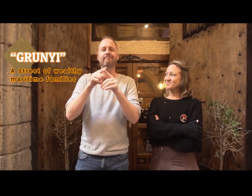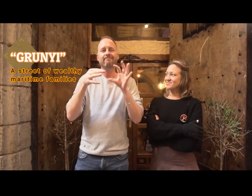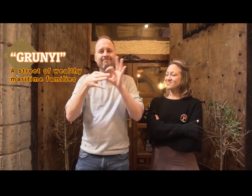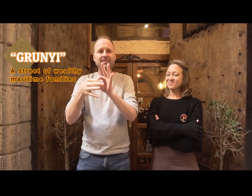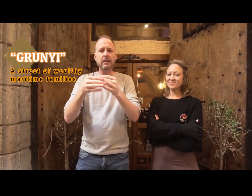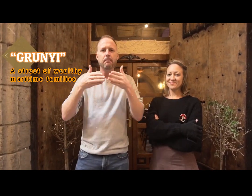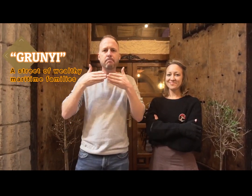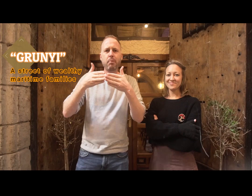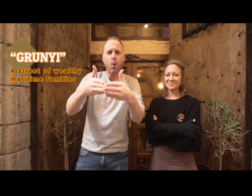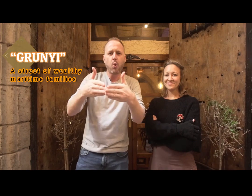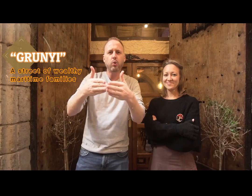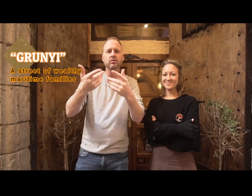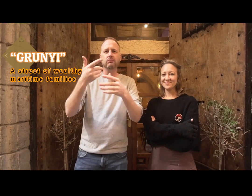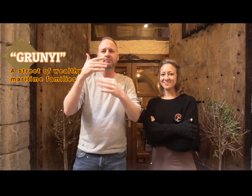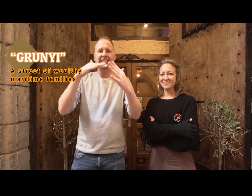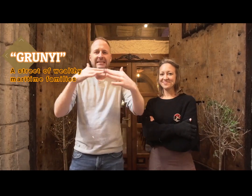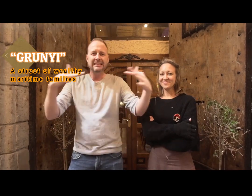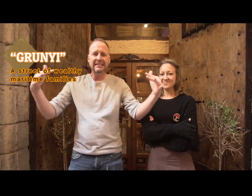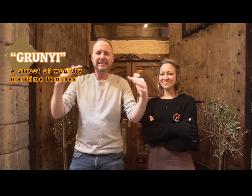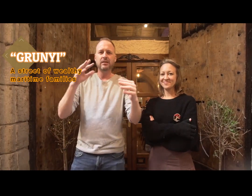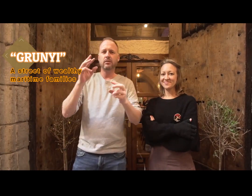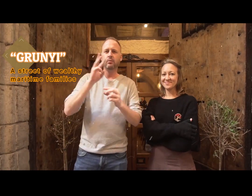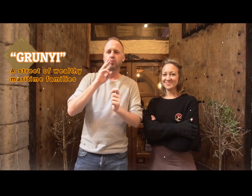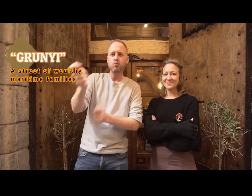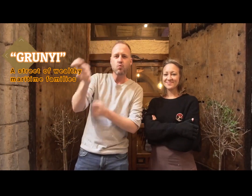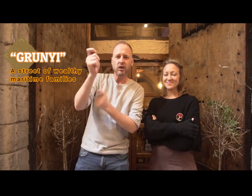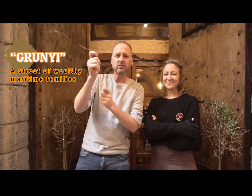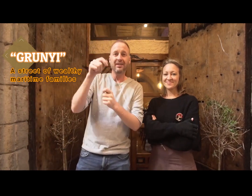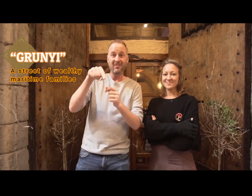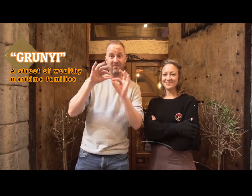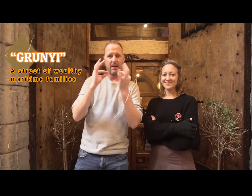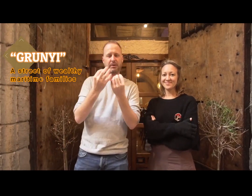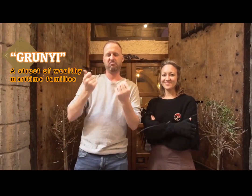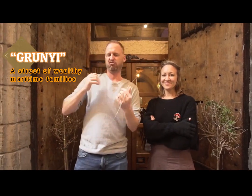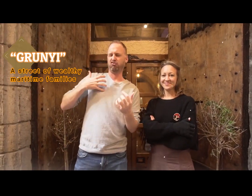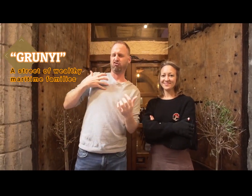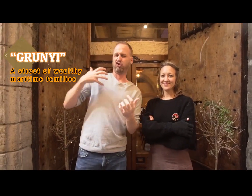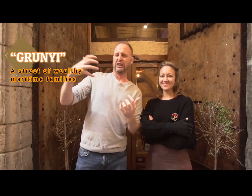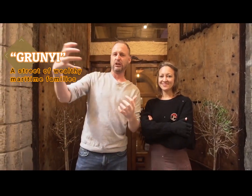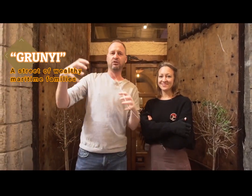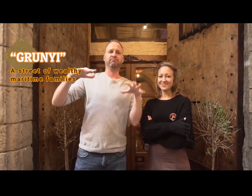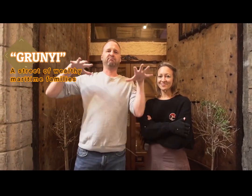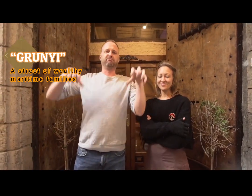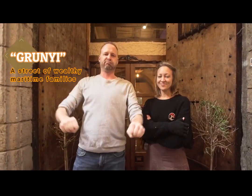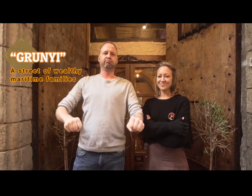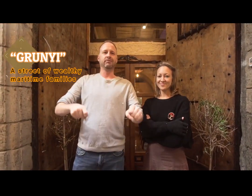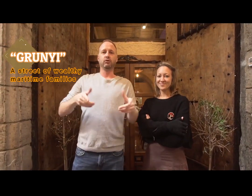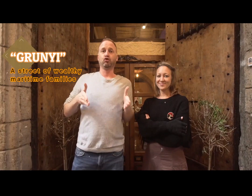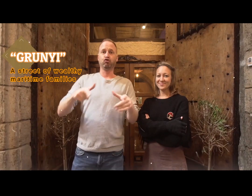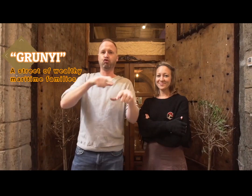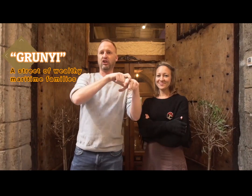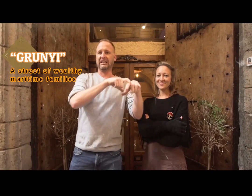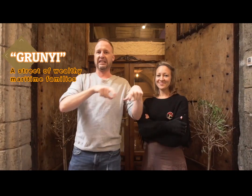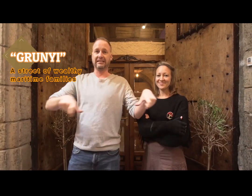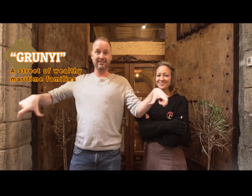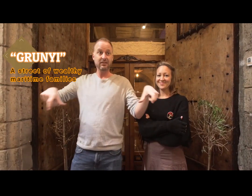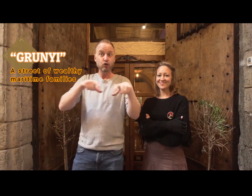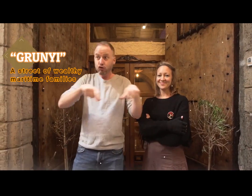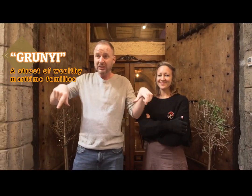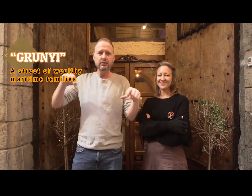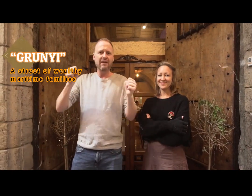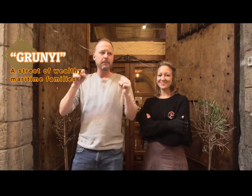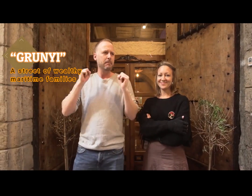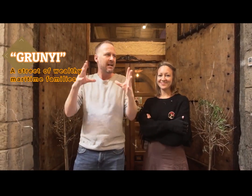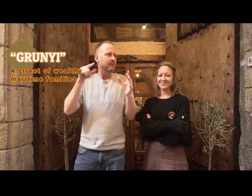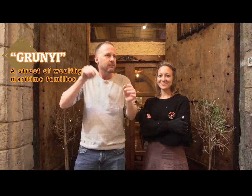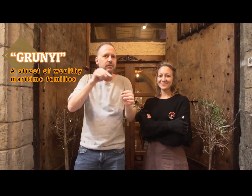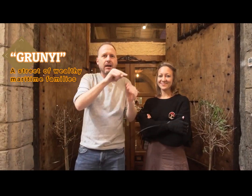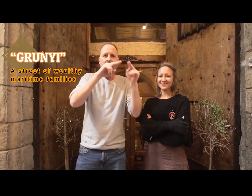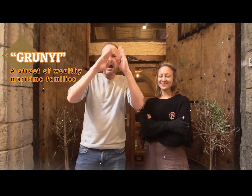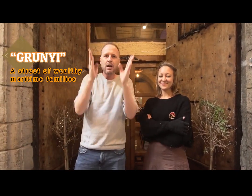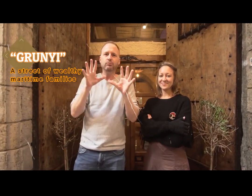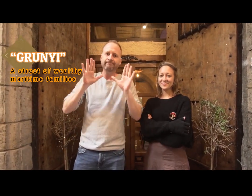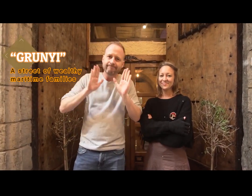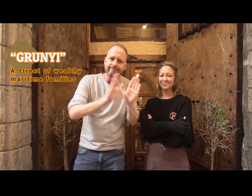It was a family - like most in this neighbourhood - with strong connections to the sea